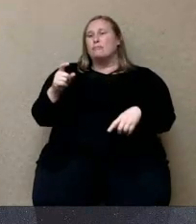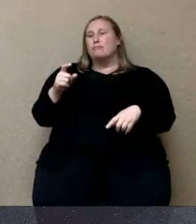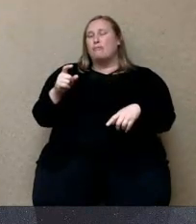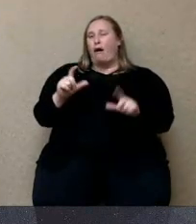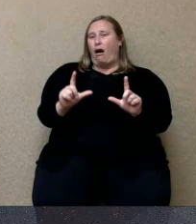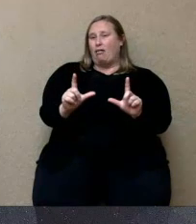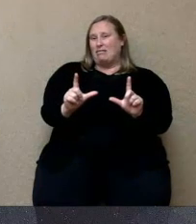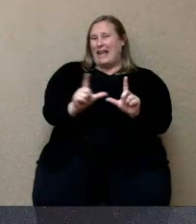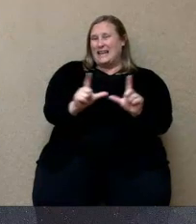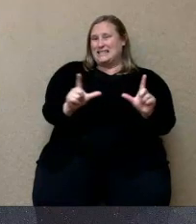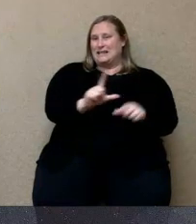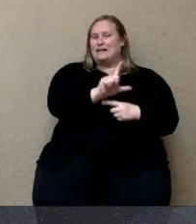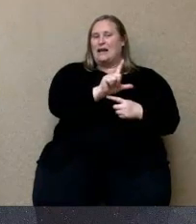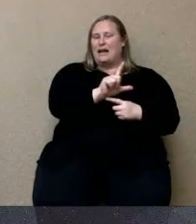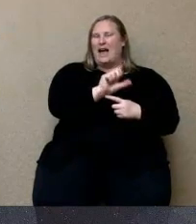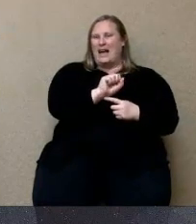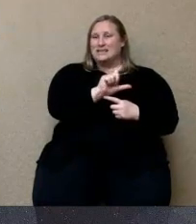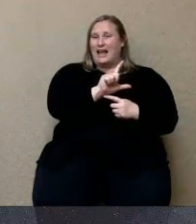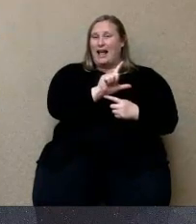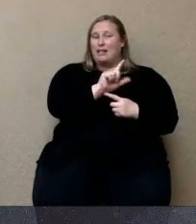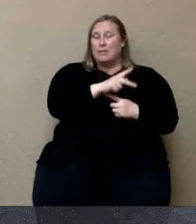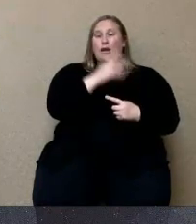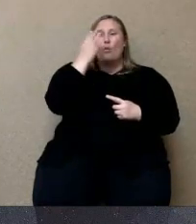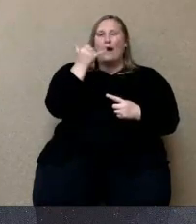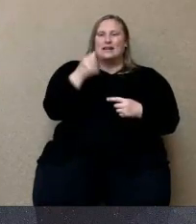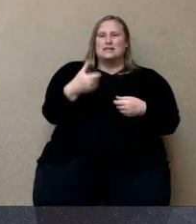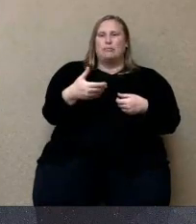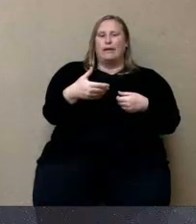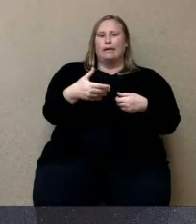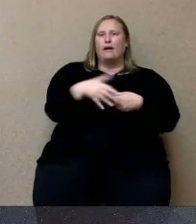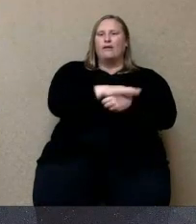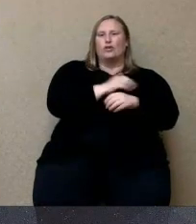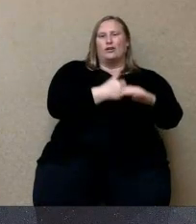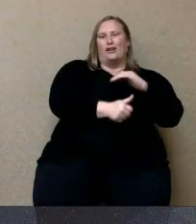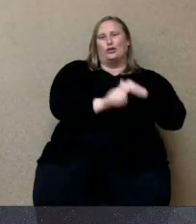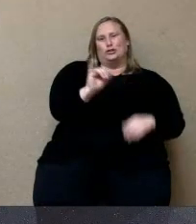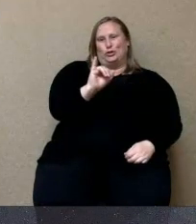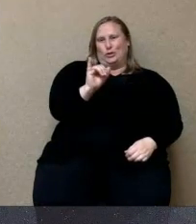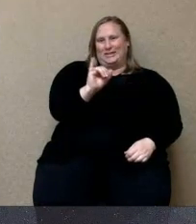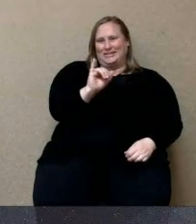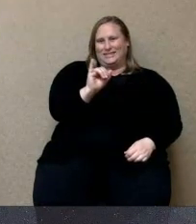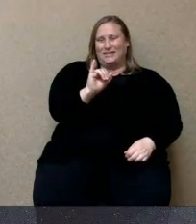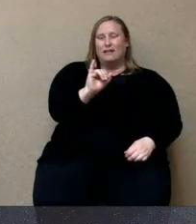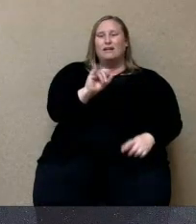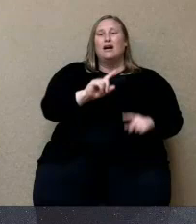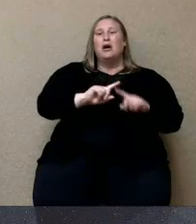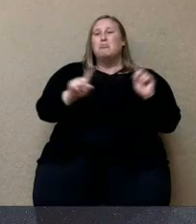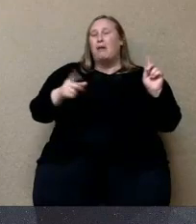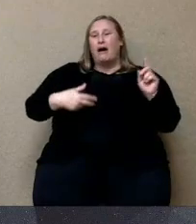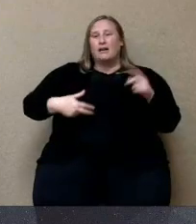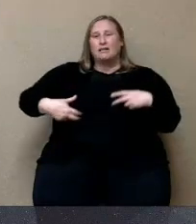for it to be fundable through an insurance or a Medicaid or a Medicare, but apart from that side, we really are happy